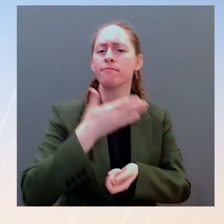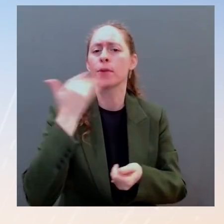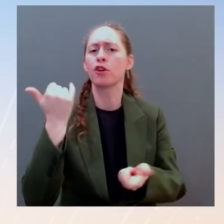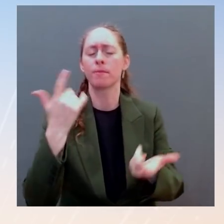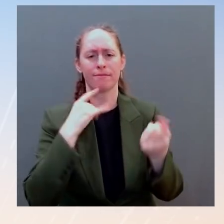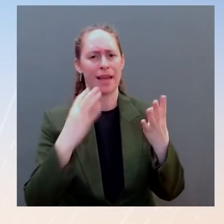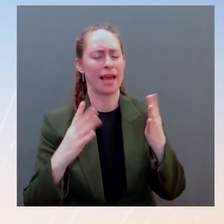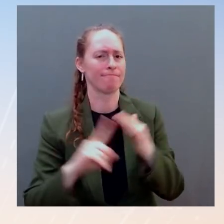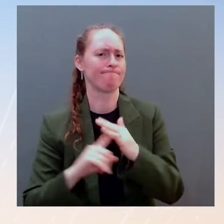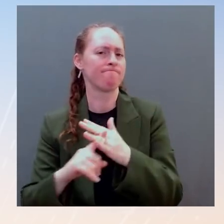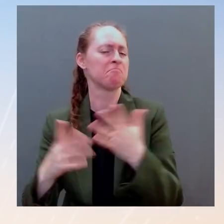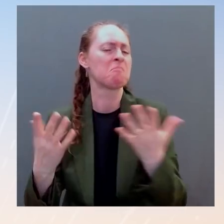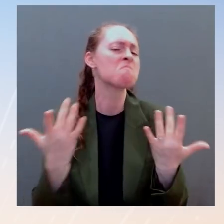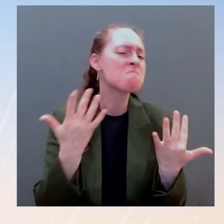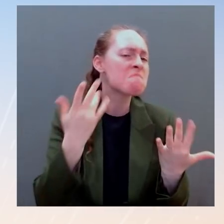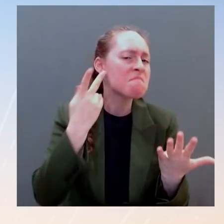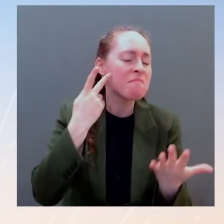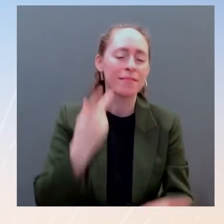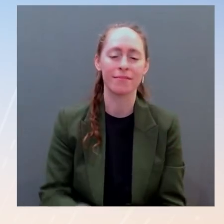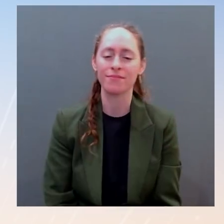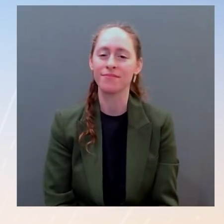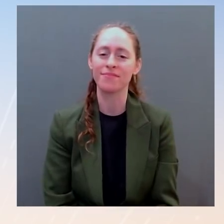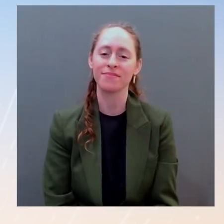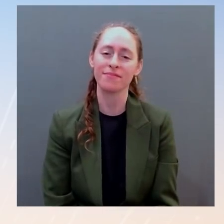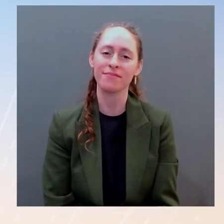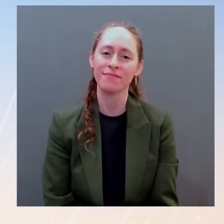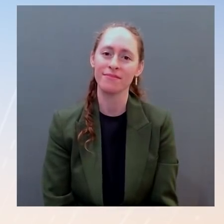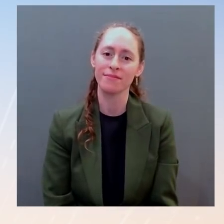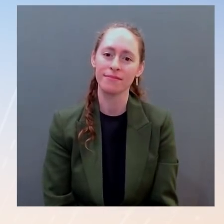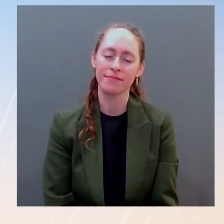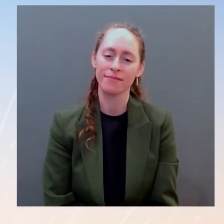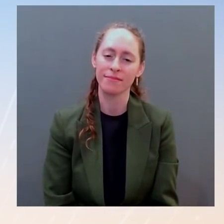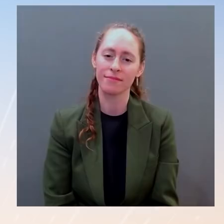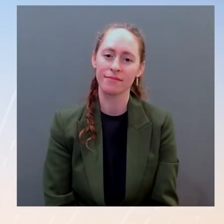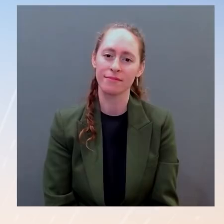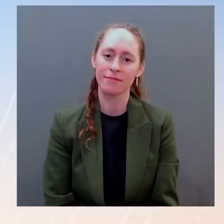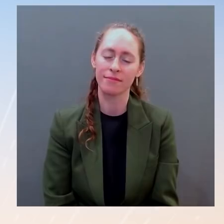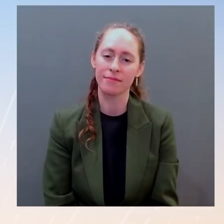updated U.S. assessment on any discontent or disagreement